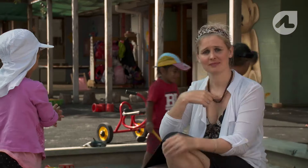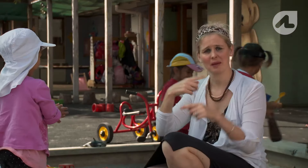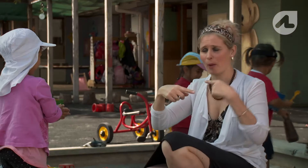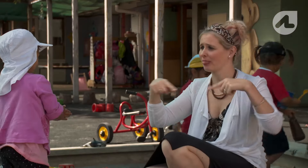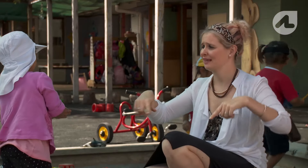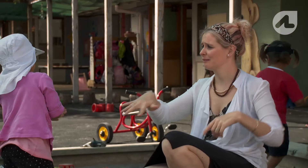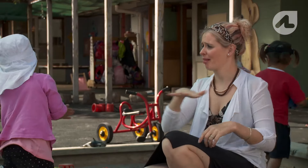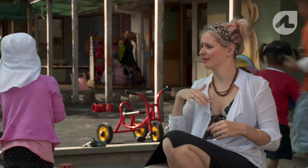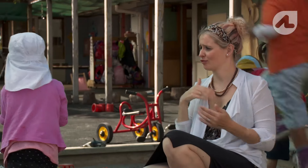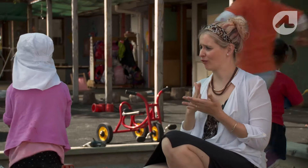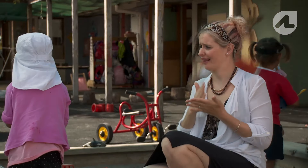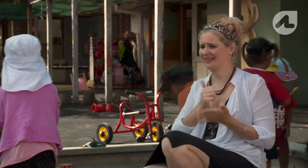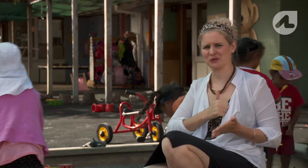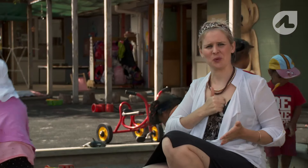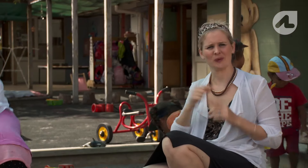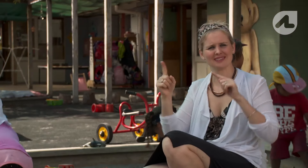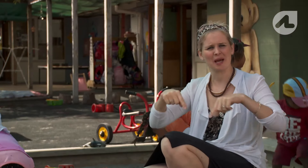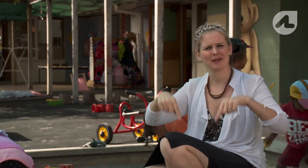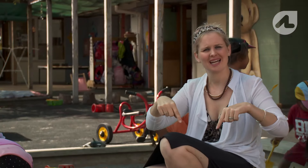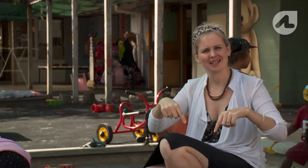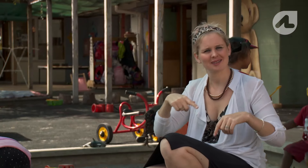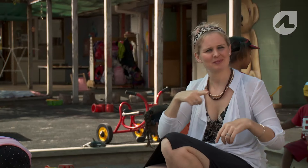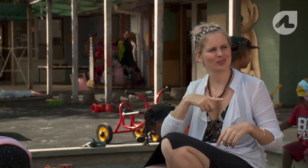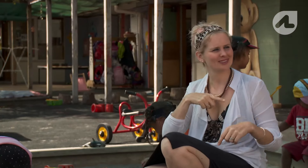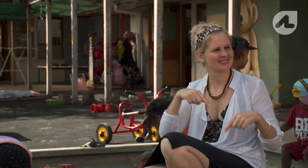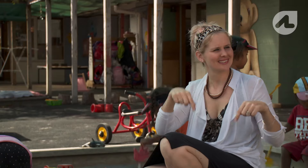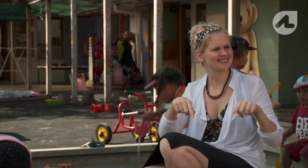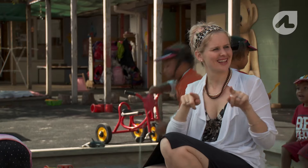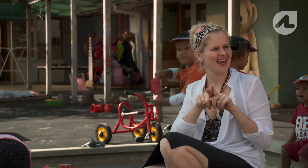So this place, well, we really enjoy coming to this place.